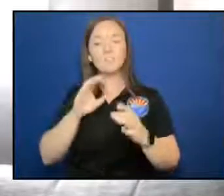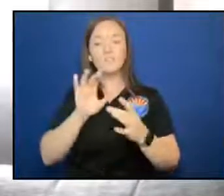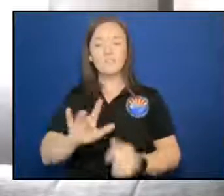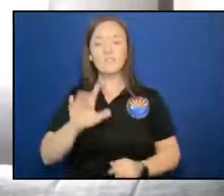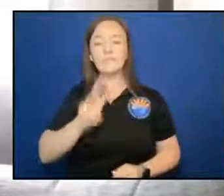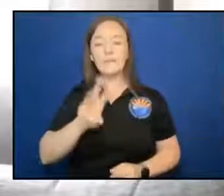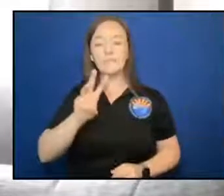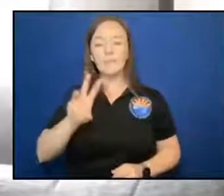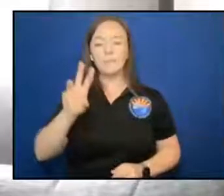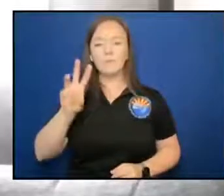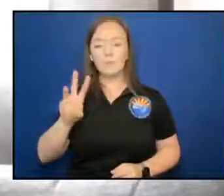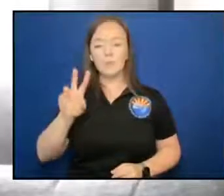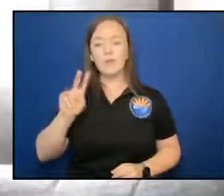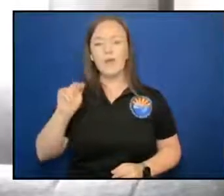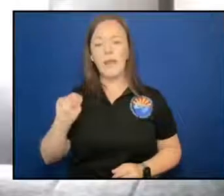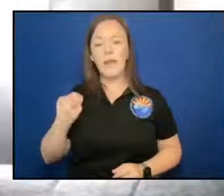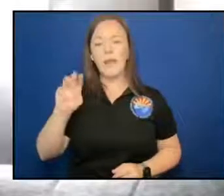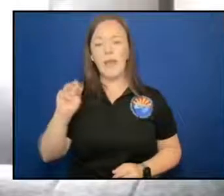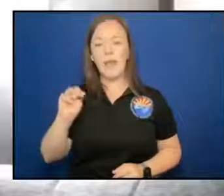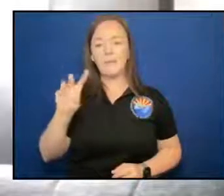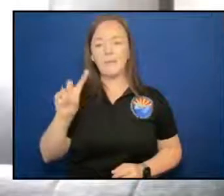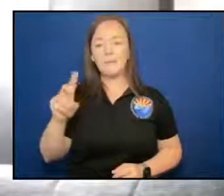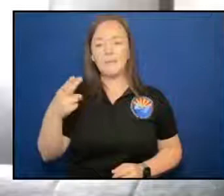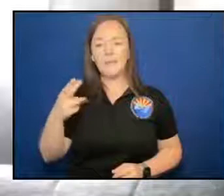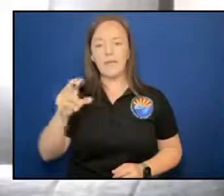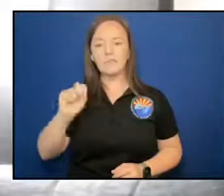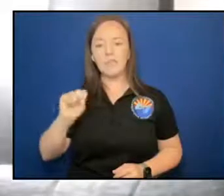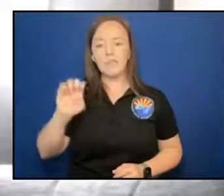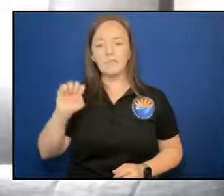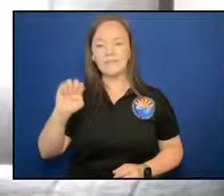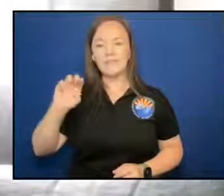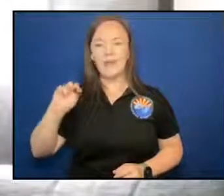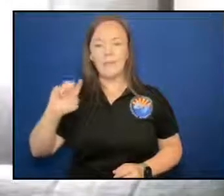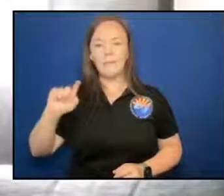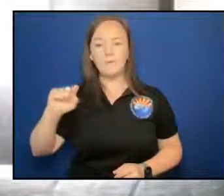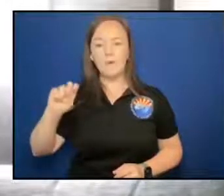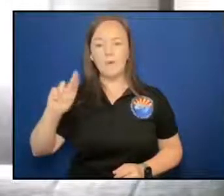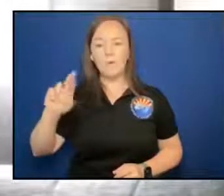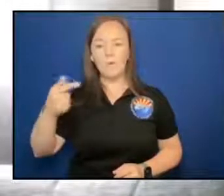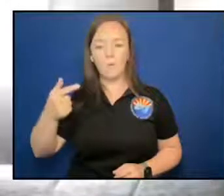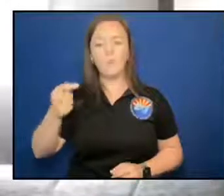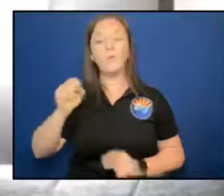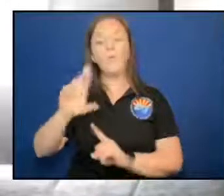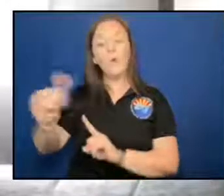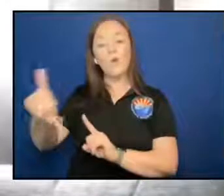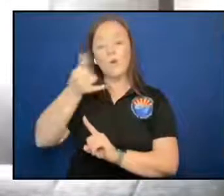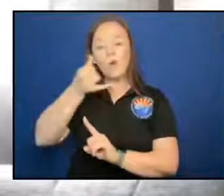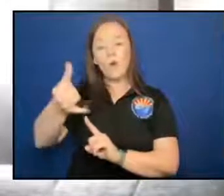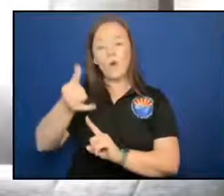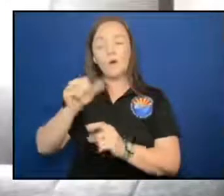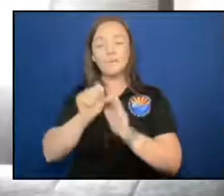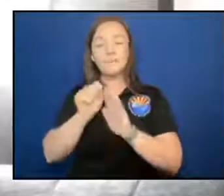WEDNESDAY WILL SHOW AT LEAST A CHANCE OF PRECIPITATION EACH DAY. MINIMUMS ON THURSDAY AND FRIDAY.